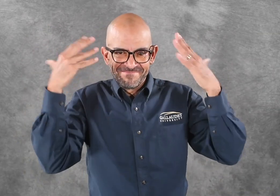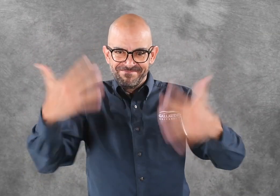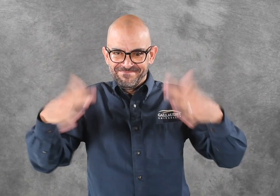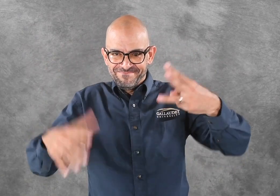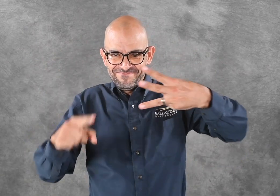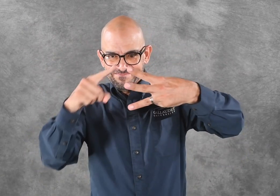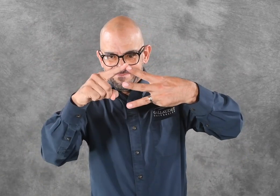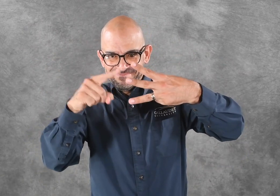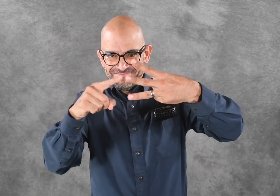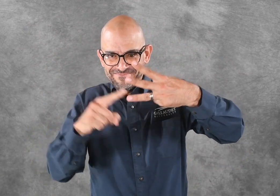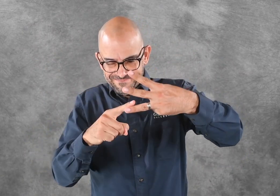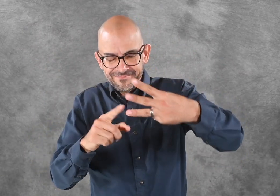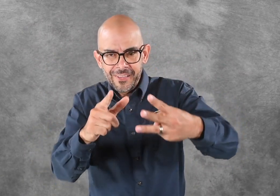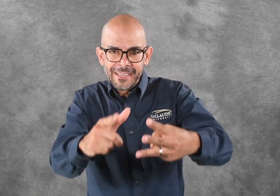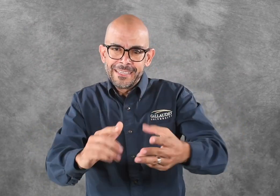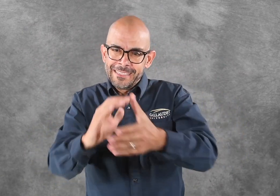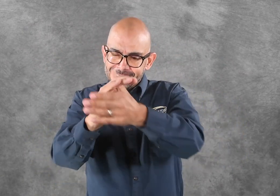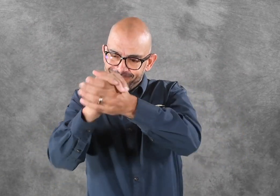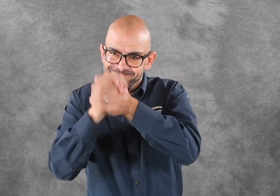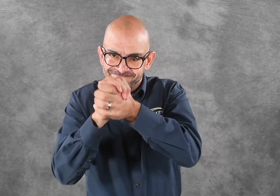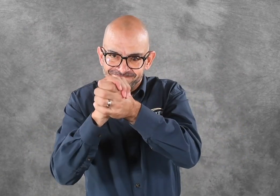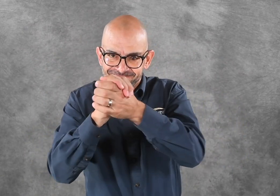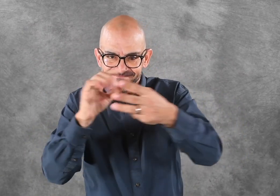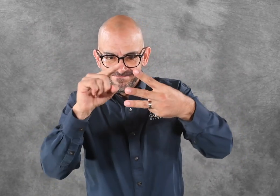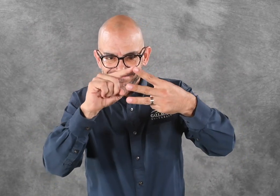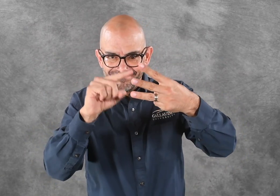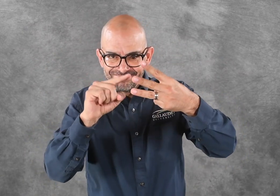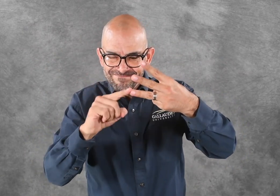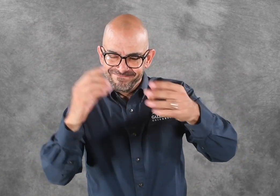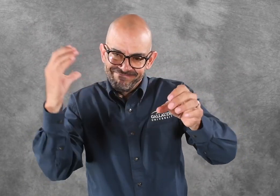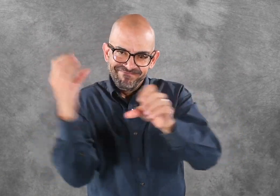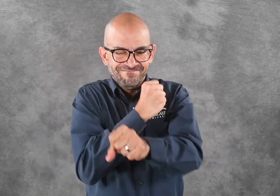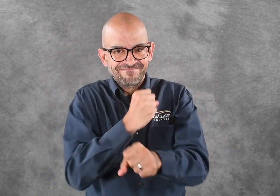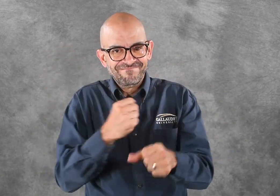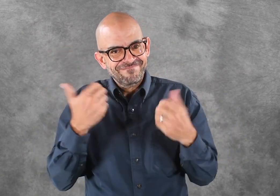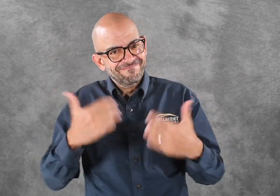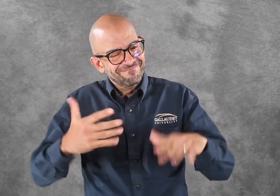We want to say congratulations to those three!